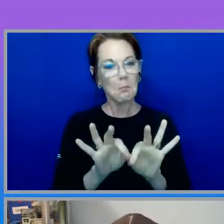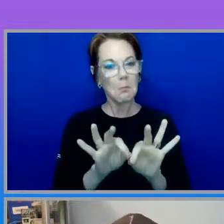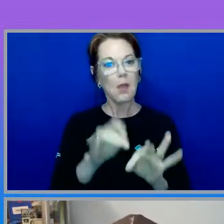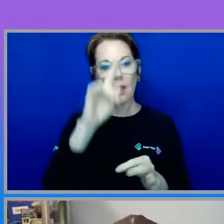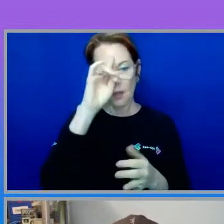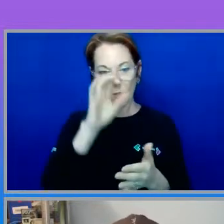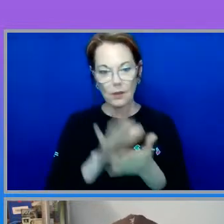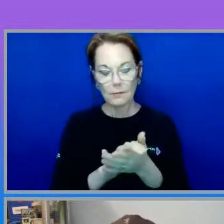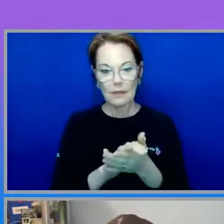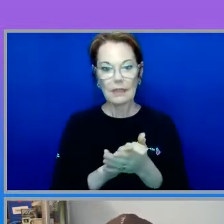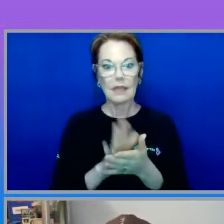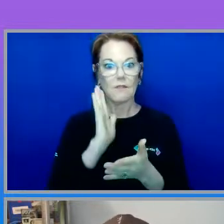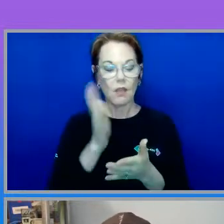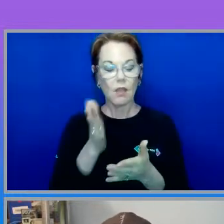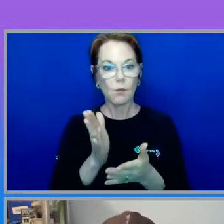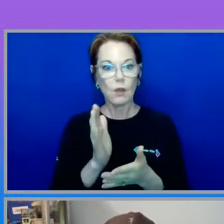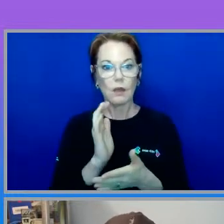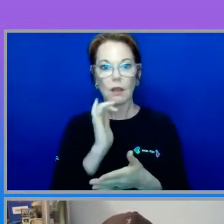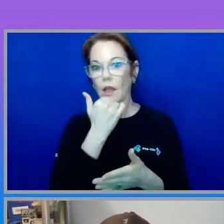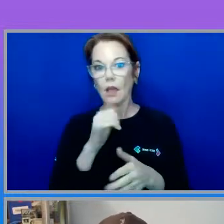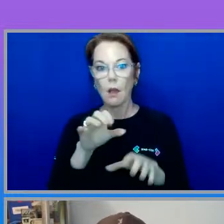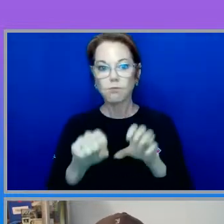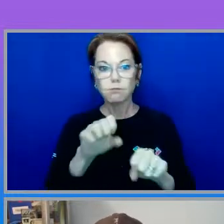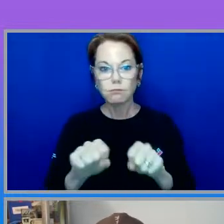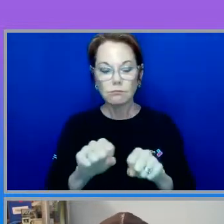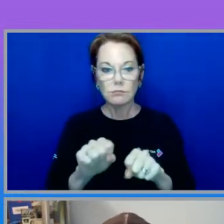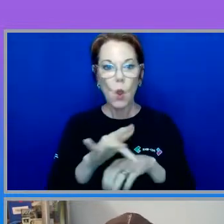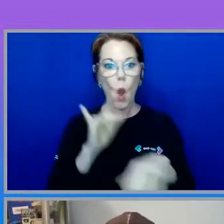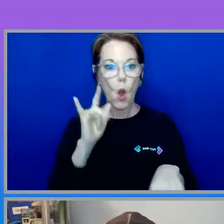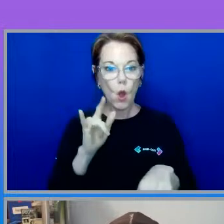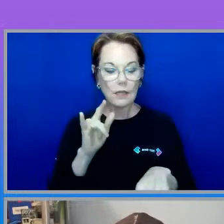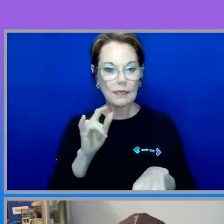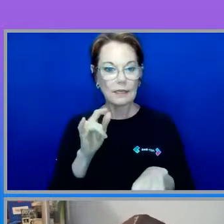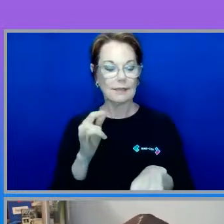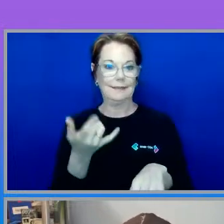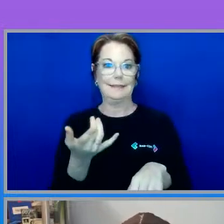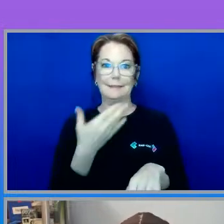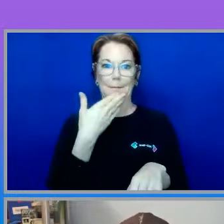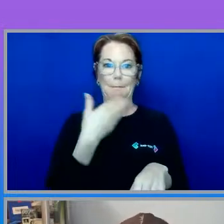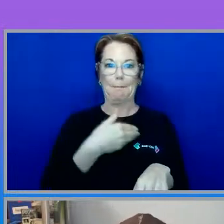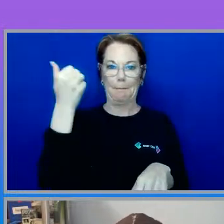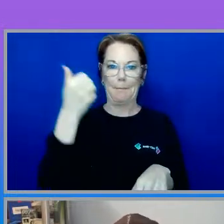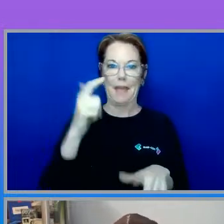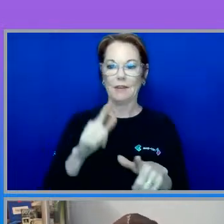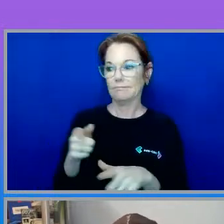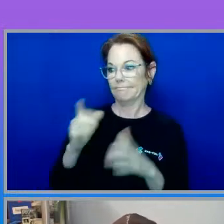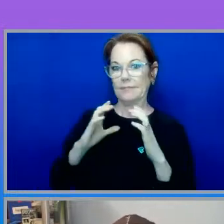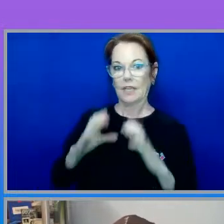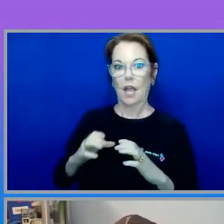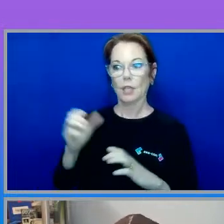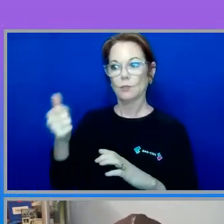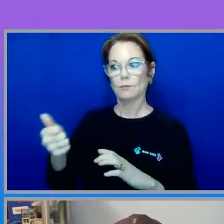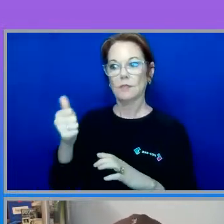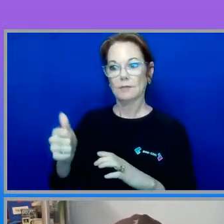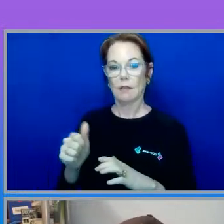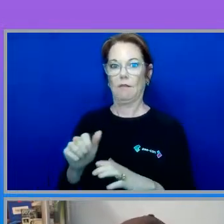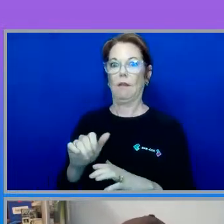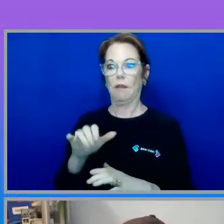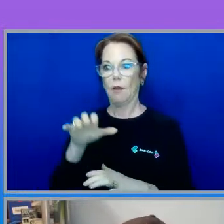that catching bugs early while in your development environment is way better than having